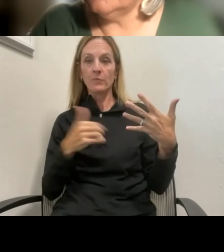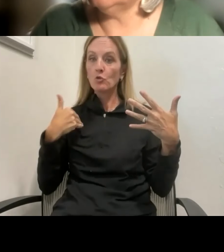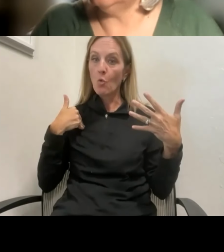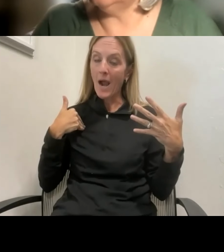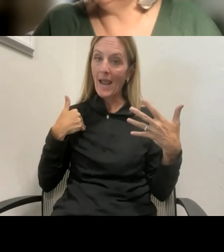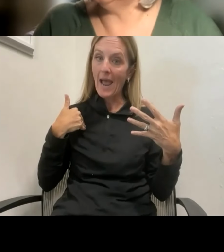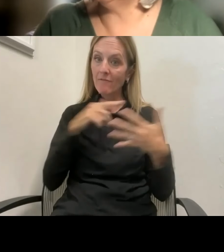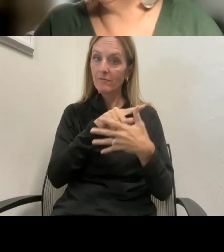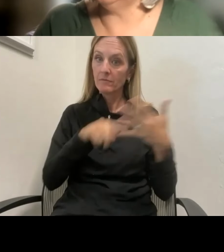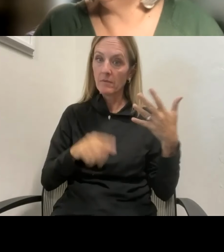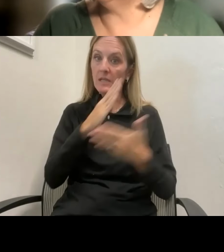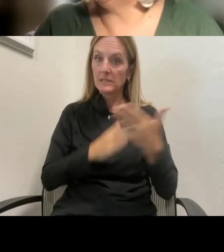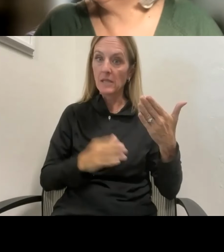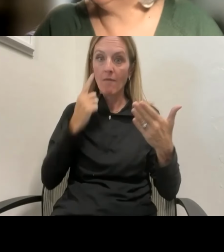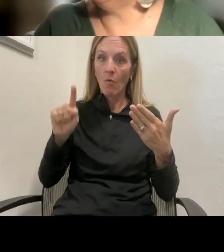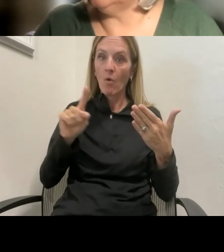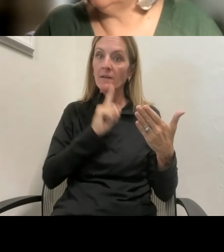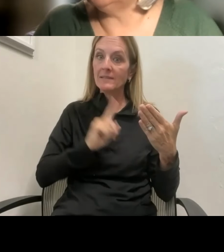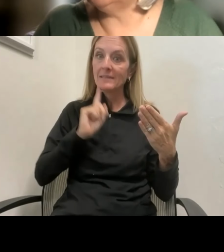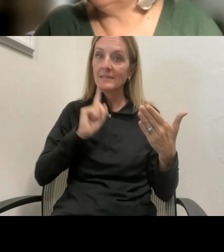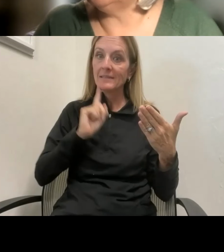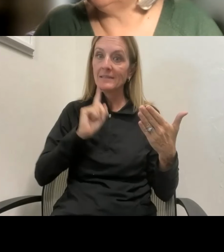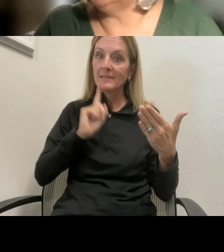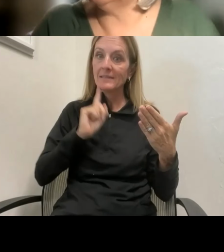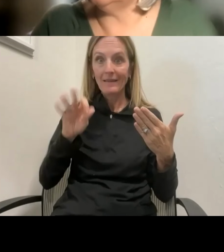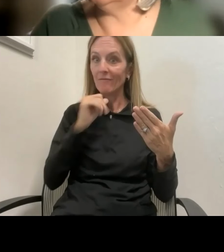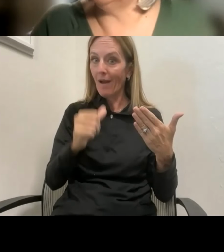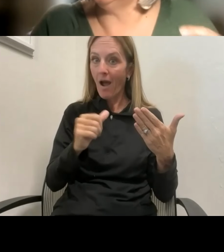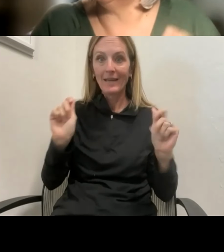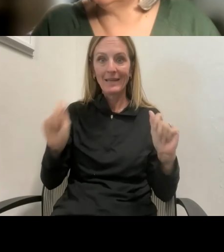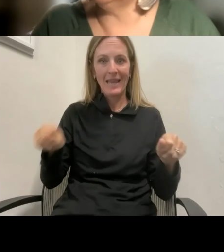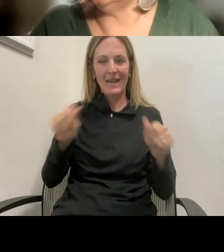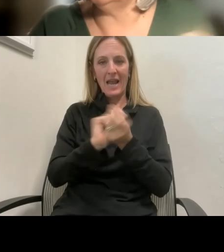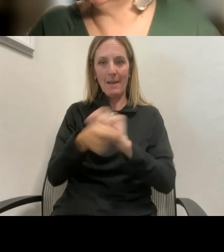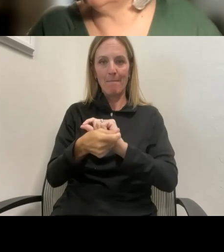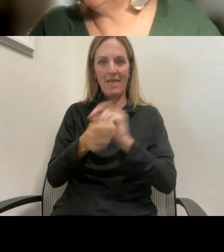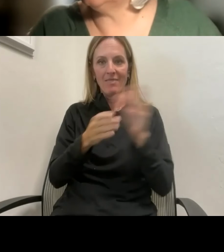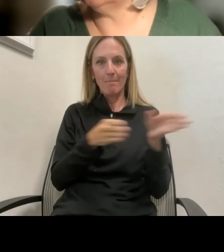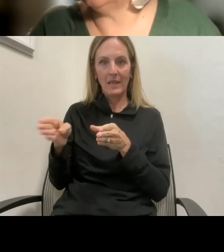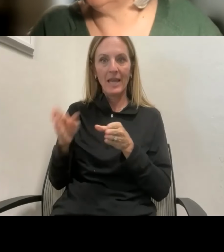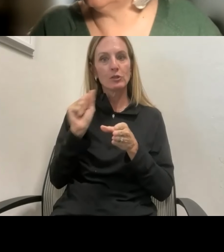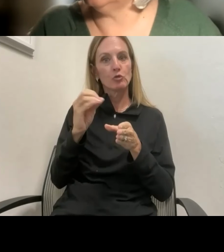if not is there a way for me to amend that so my housing plan links up to the community plan.